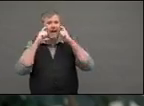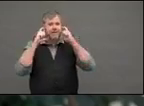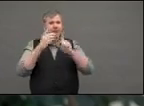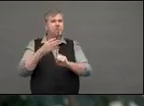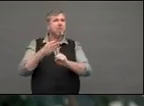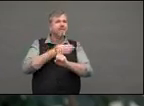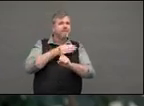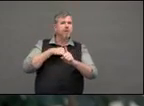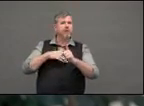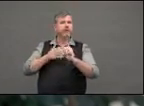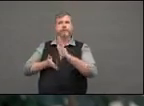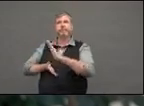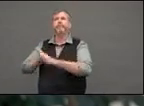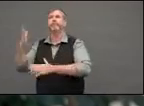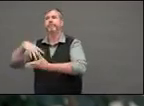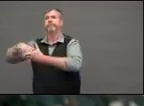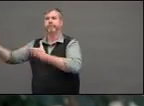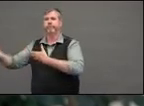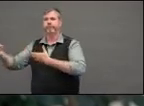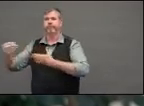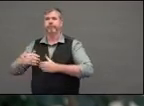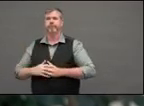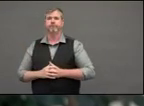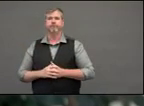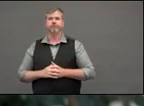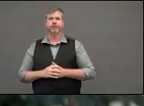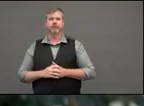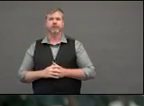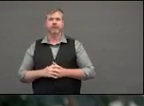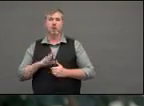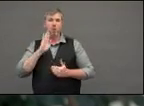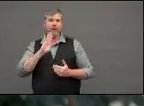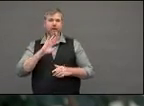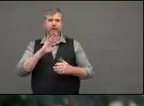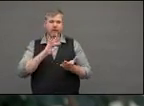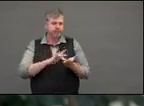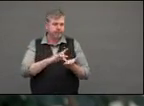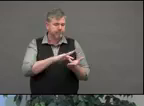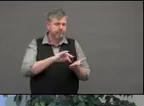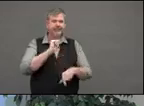sometimes my siblings or my mom reminds me to take my mask when i leave.